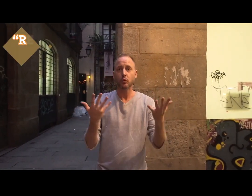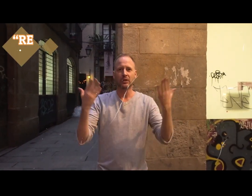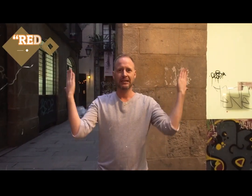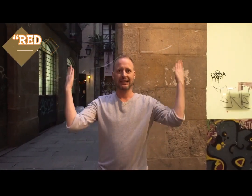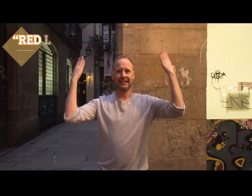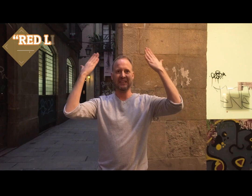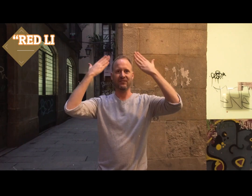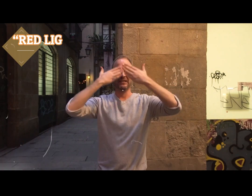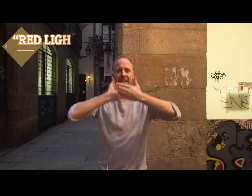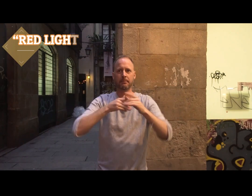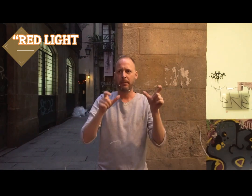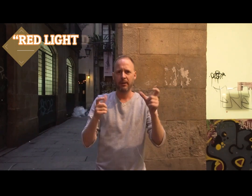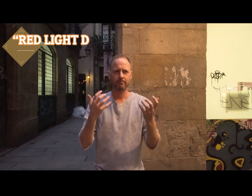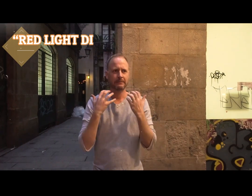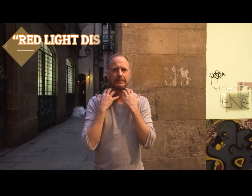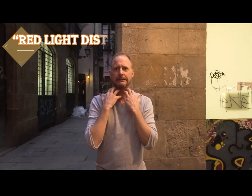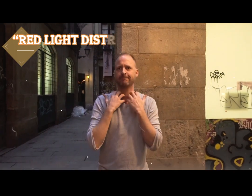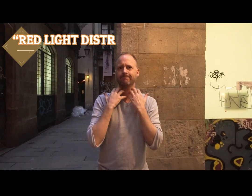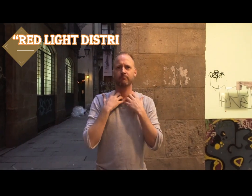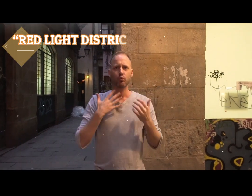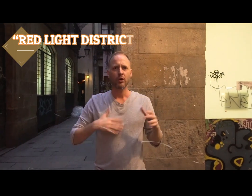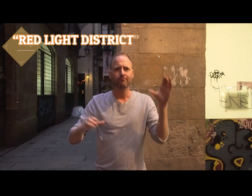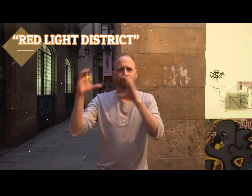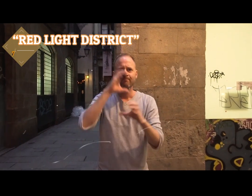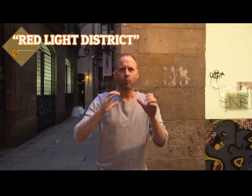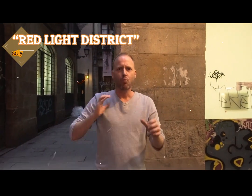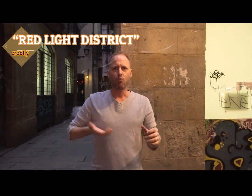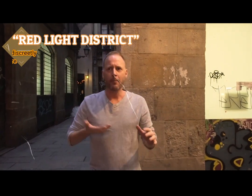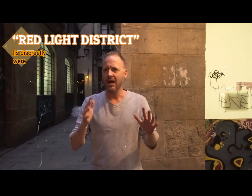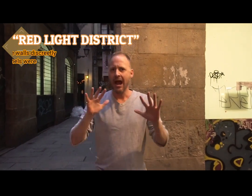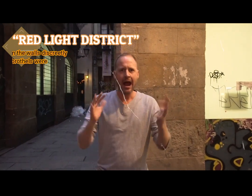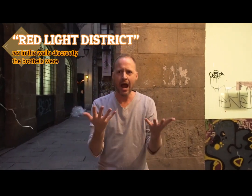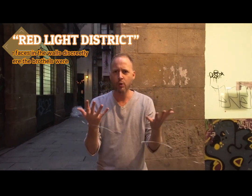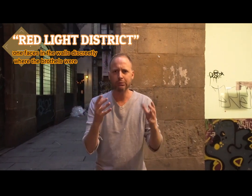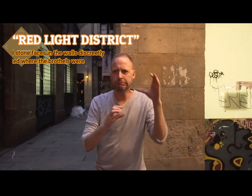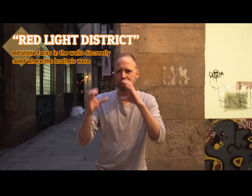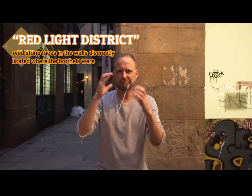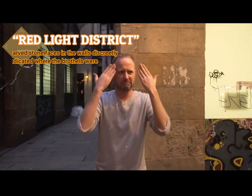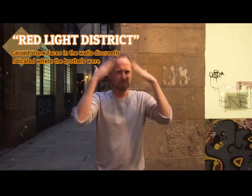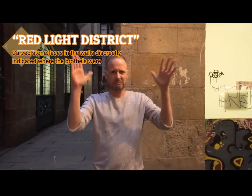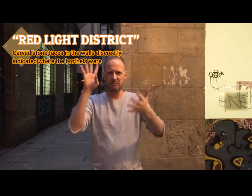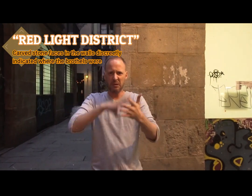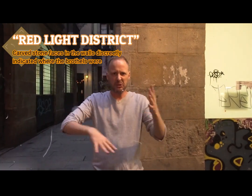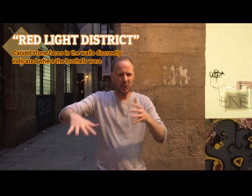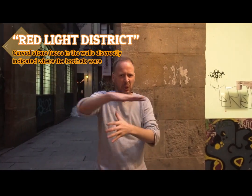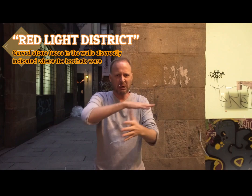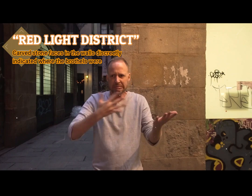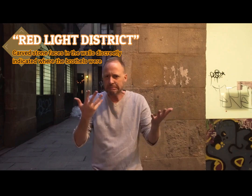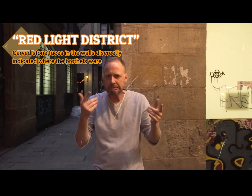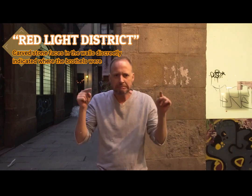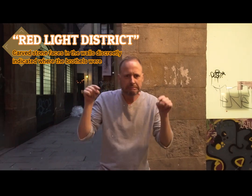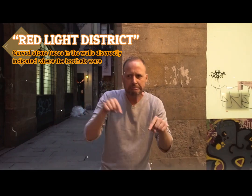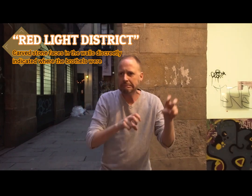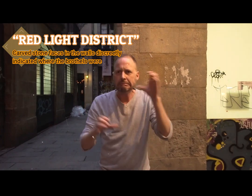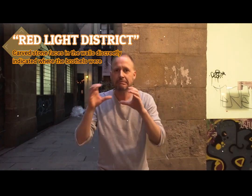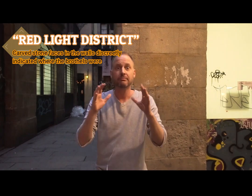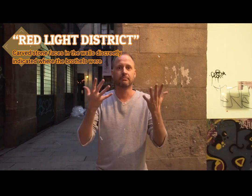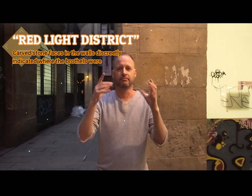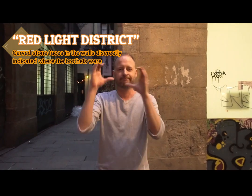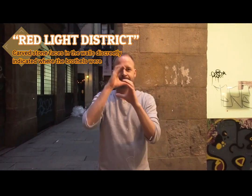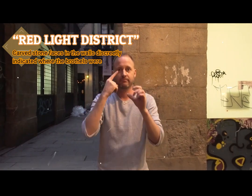So, as night fell every evening... of course the visitors would be looking for a bit of "fun" with some local ladies But if they didn't know the language, how would they know where the brothels are...?